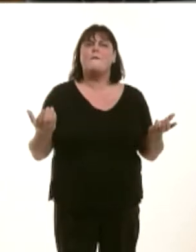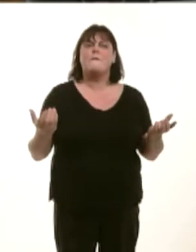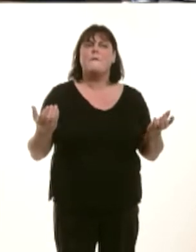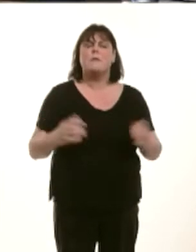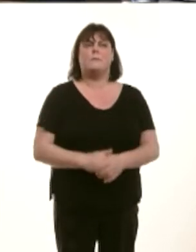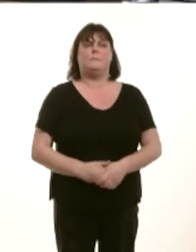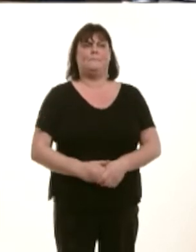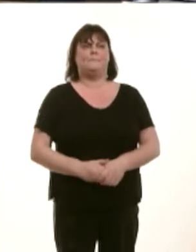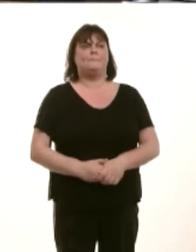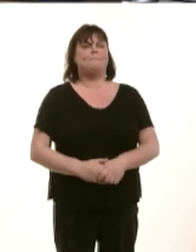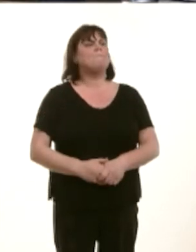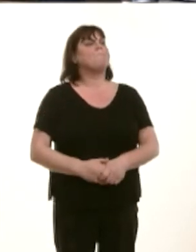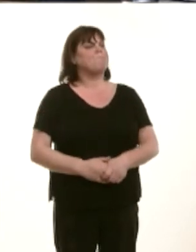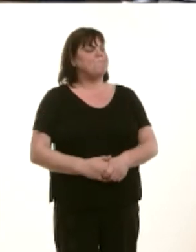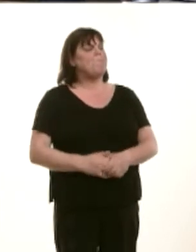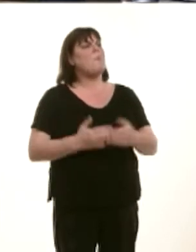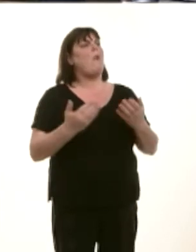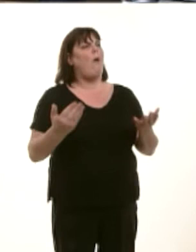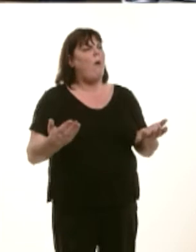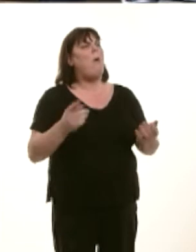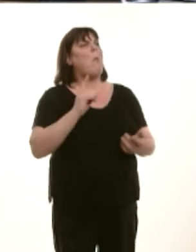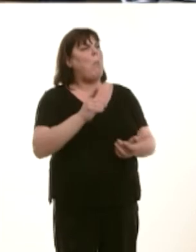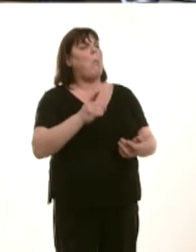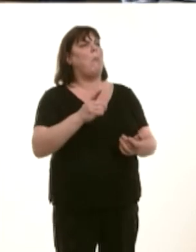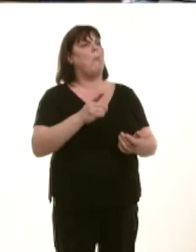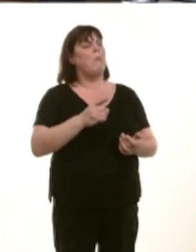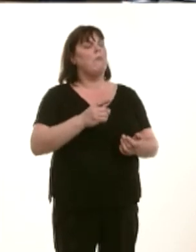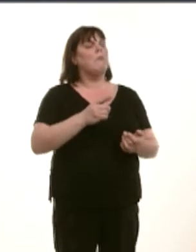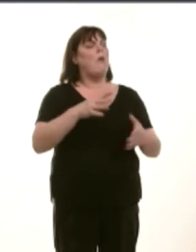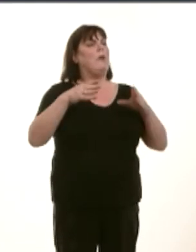Leanne Wood: I would accept, First Minister, that we have an ageing population, many people